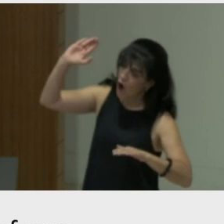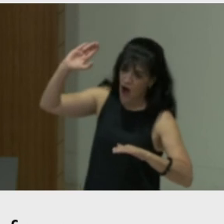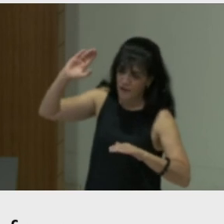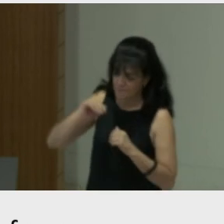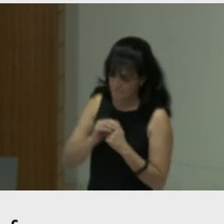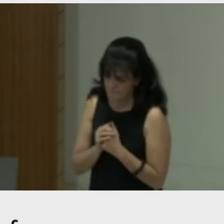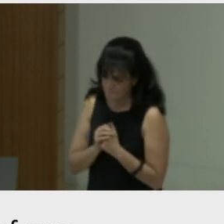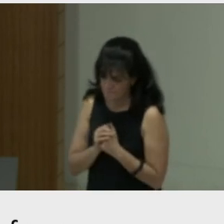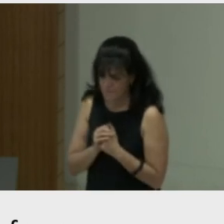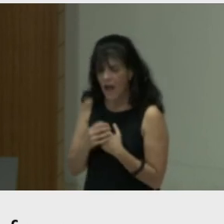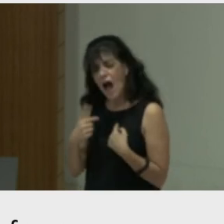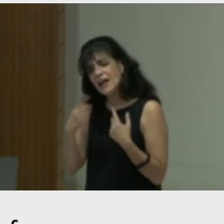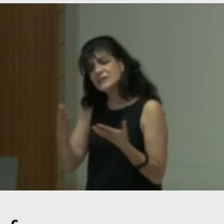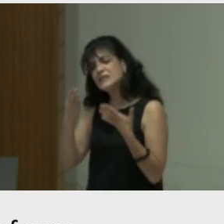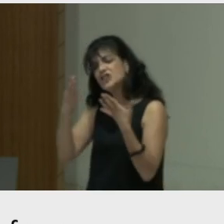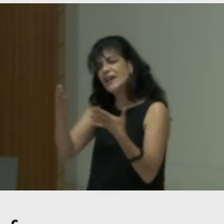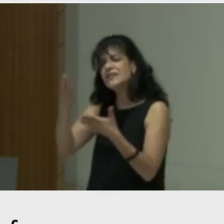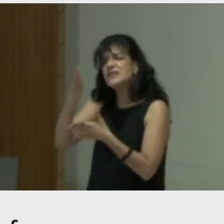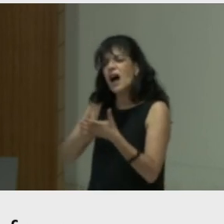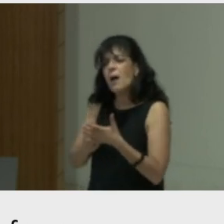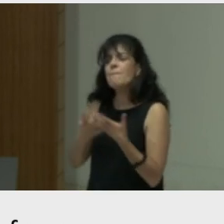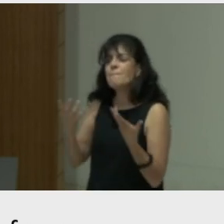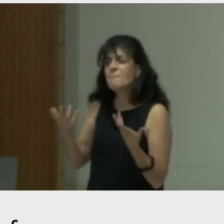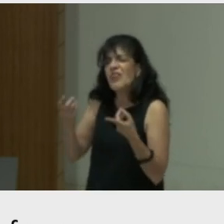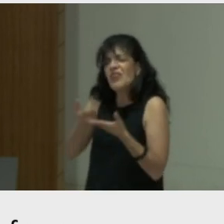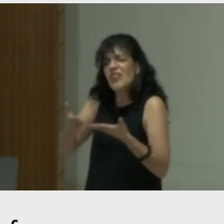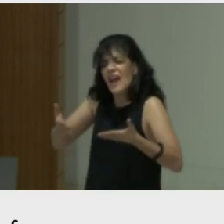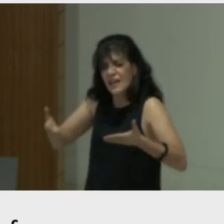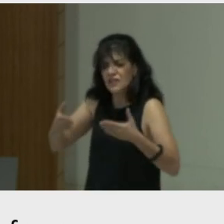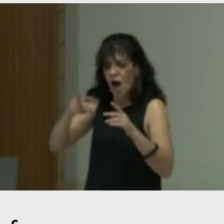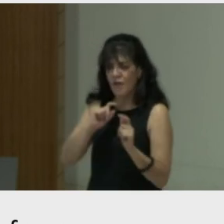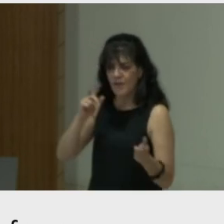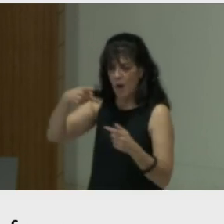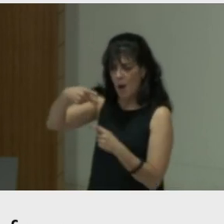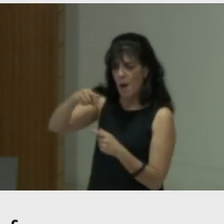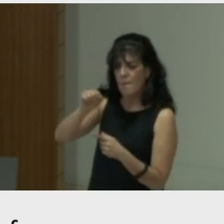I'll suggest some practical implications of the paradigm shift.